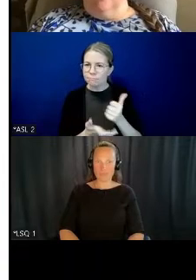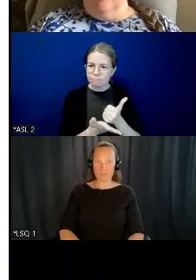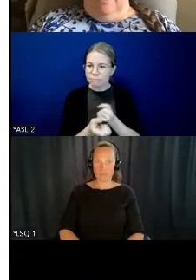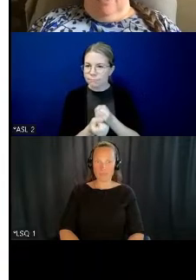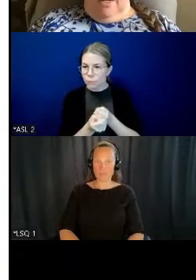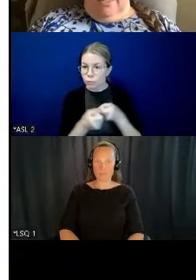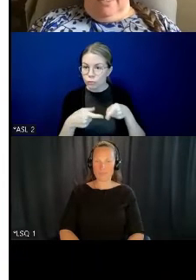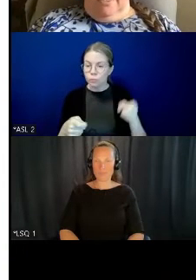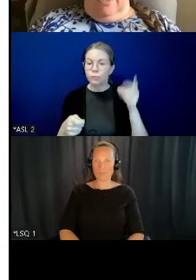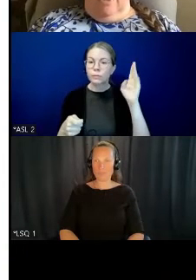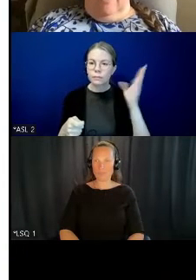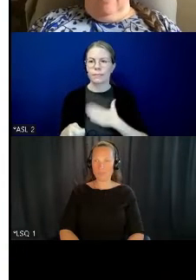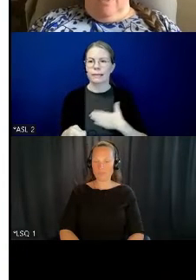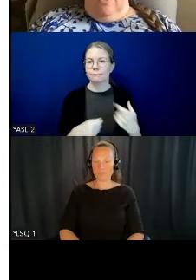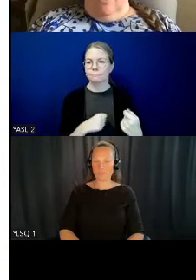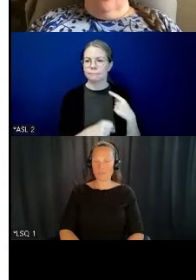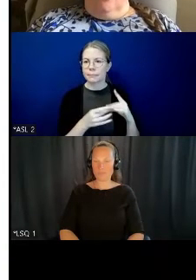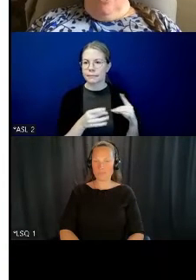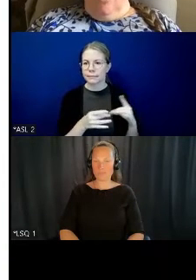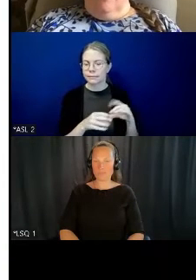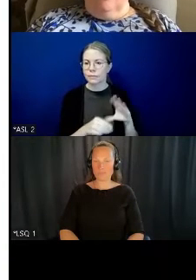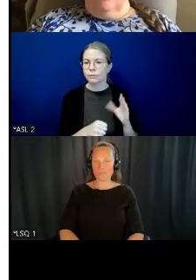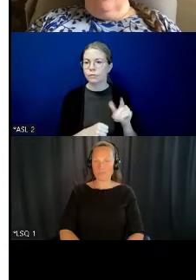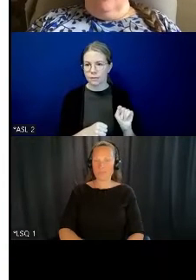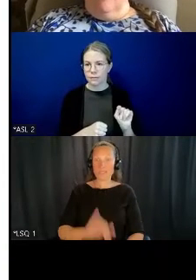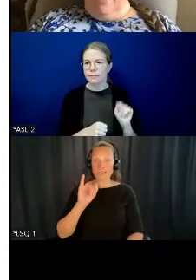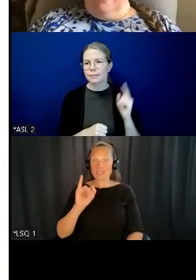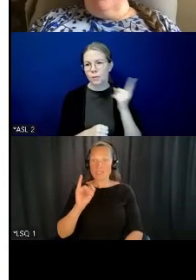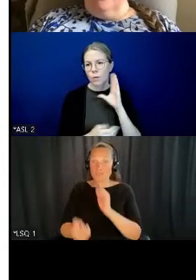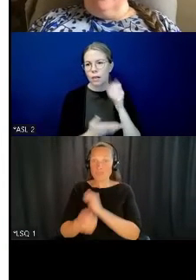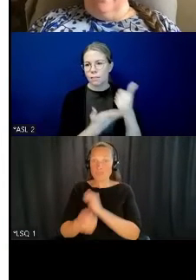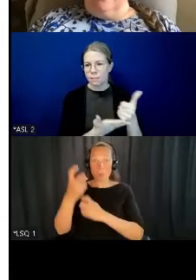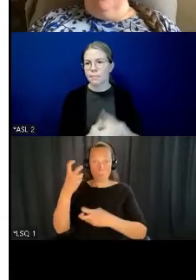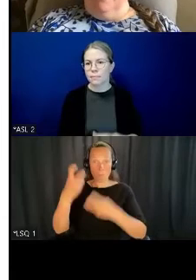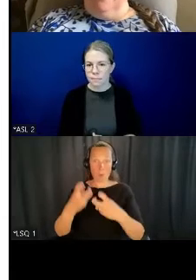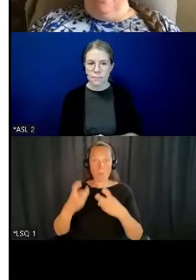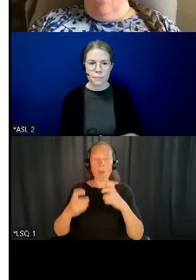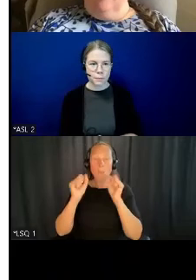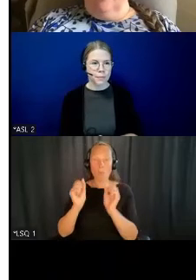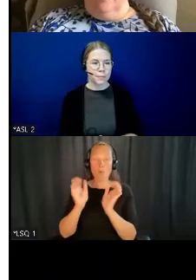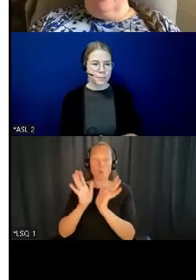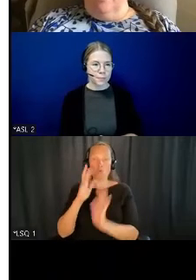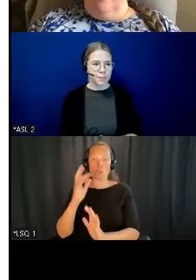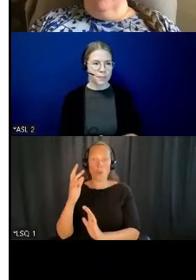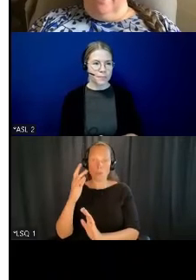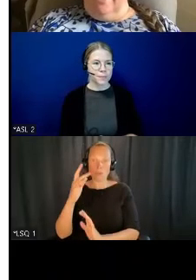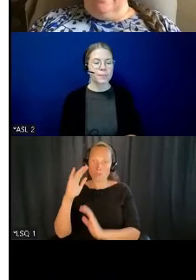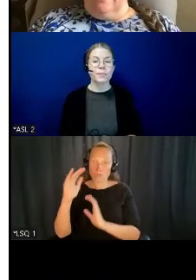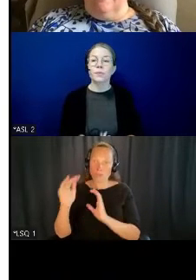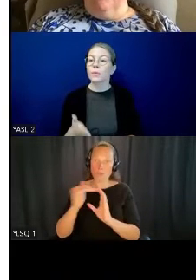AND SOMEBODY WILL ASSIST YOU. SO, TO SUMMARIZE OUR ACCESSIBILITY OPTIONS, PLEASE